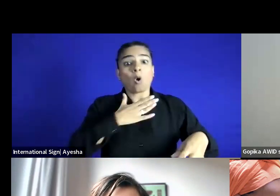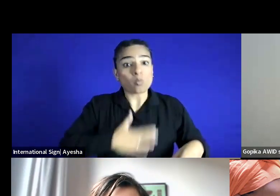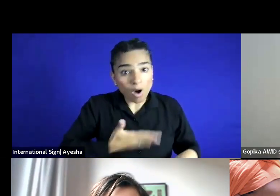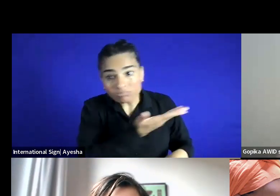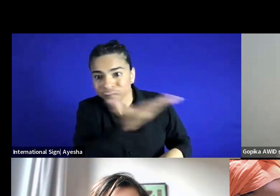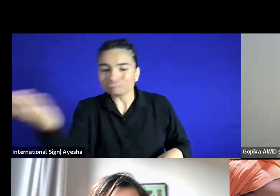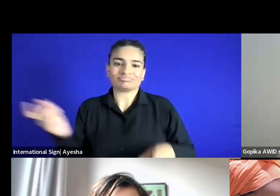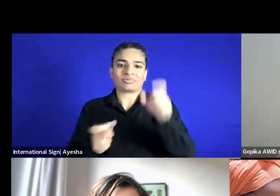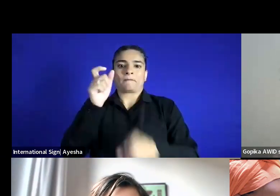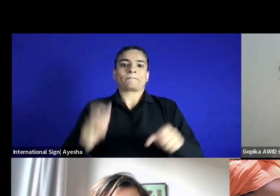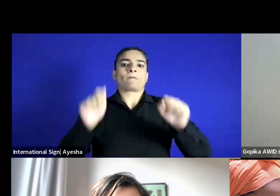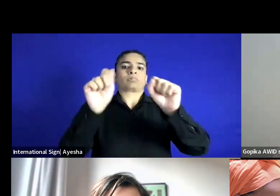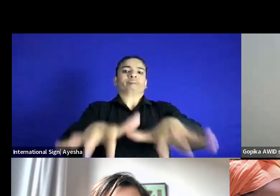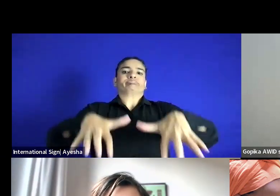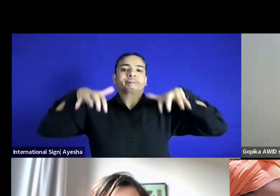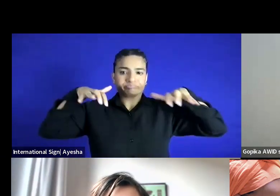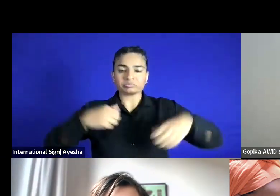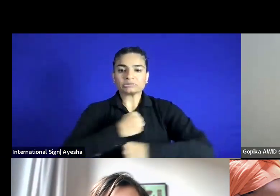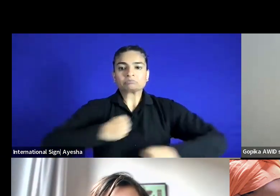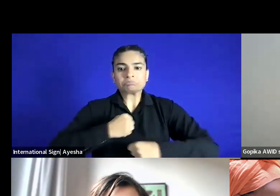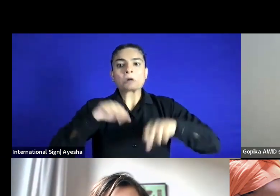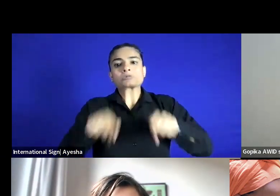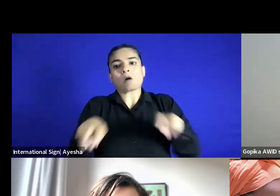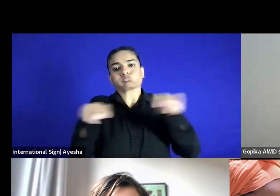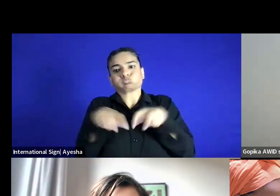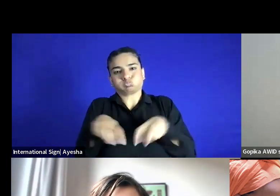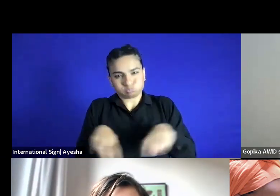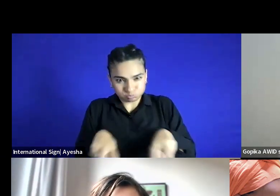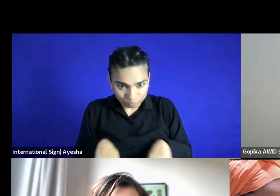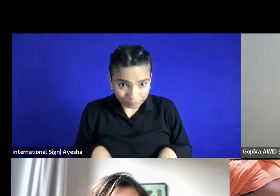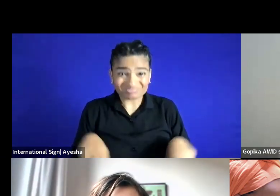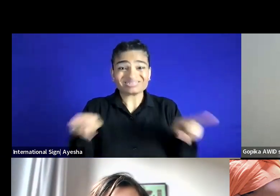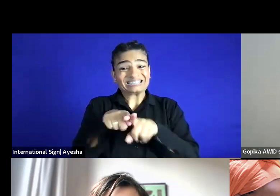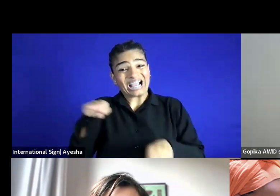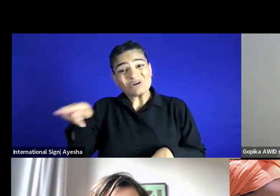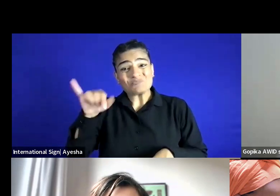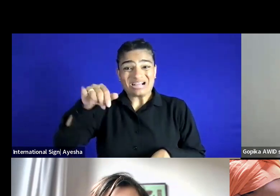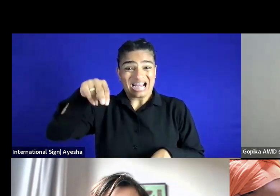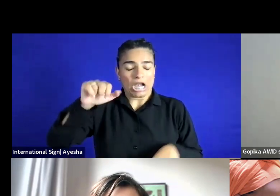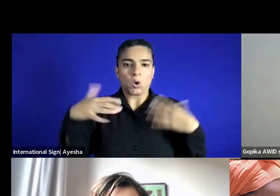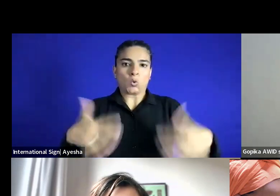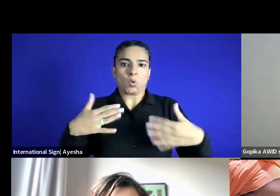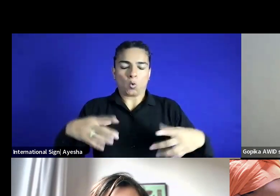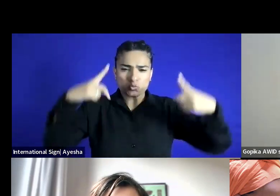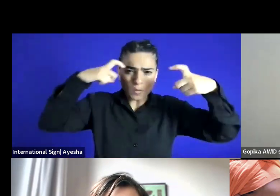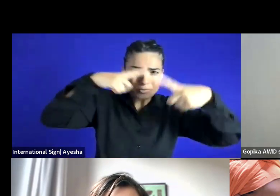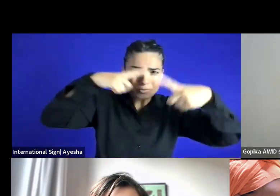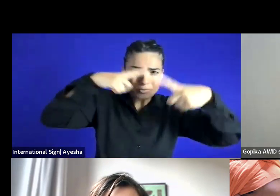So, liking that said, it's quite a complex logistical operation, but we also want to share that hosting